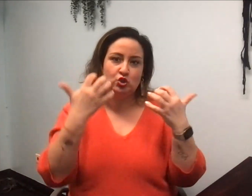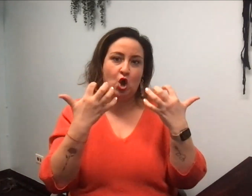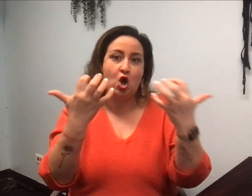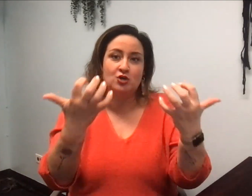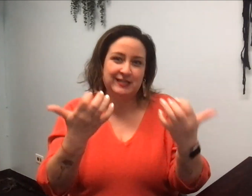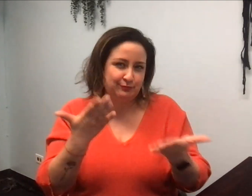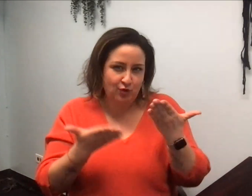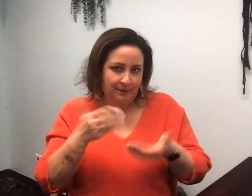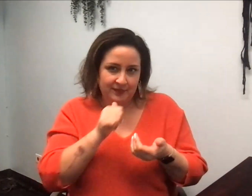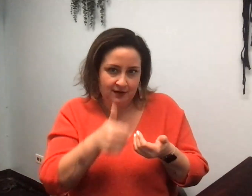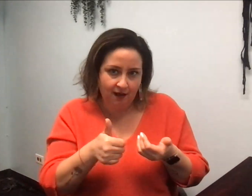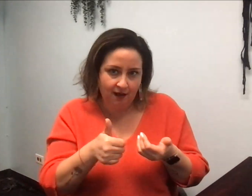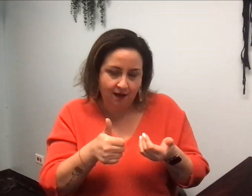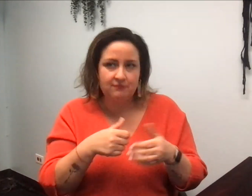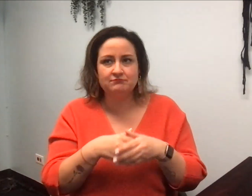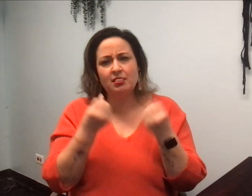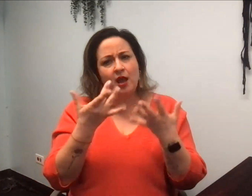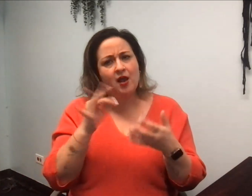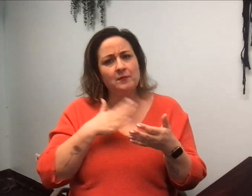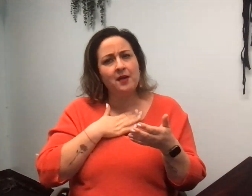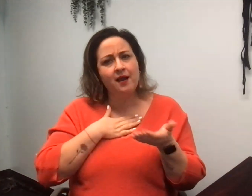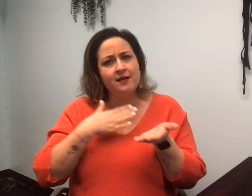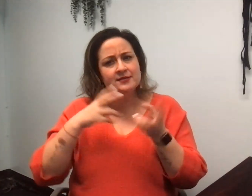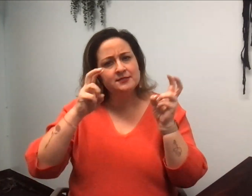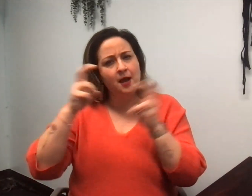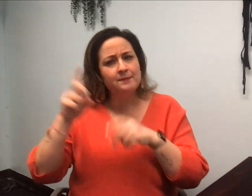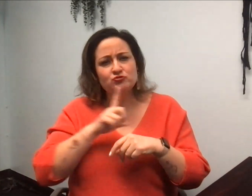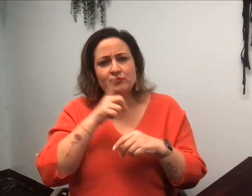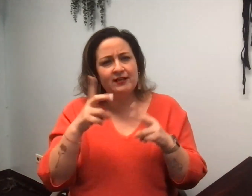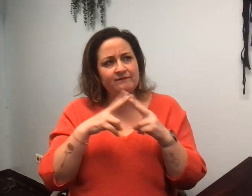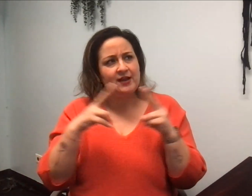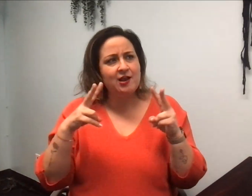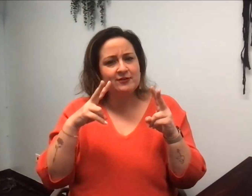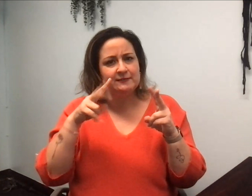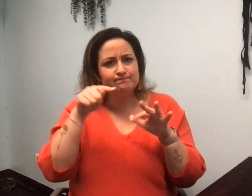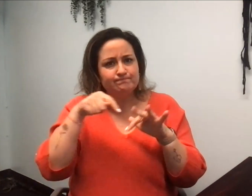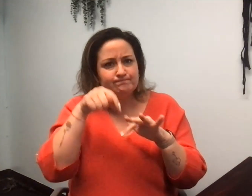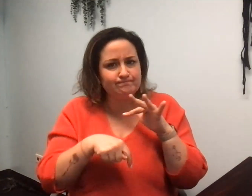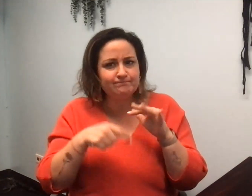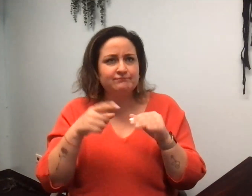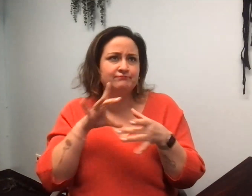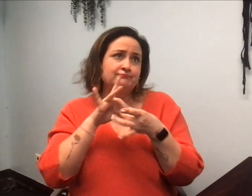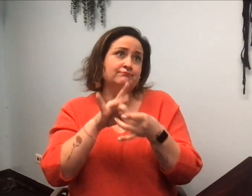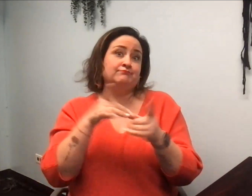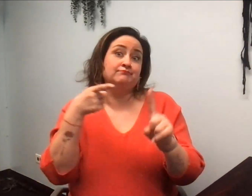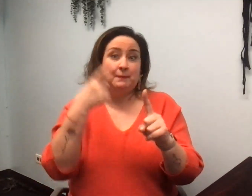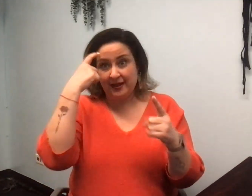but I believe the ability to send the message to a larger audience would be limited,